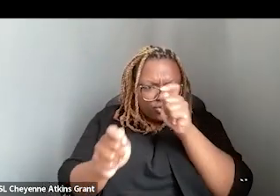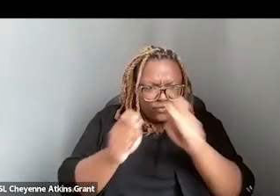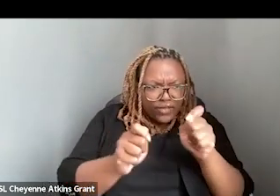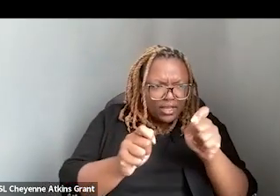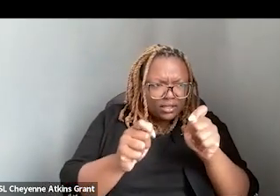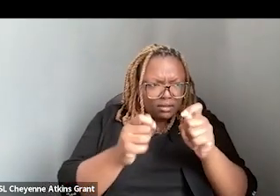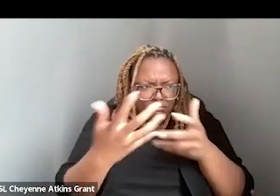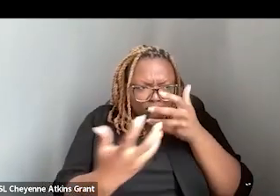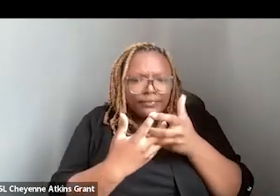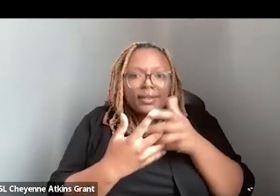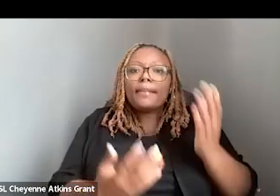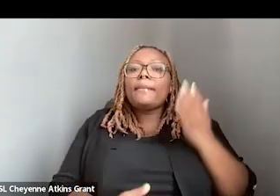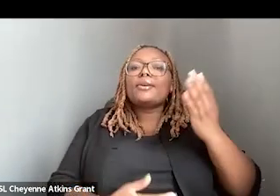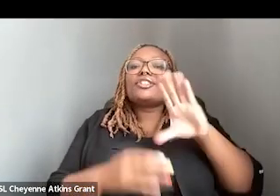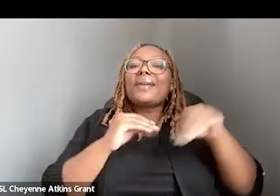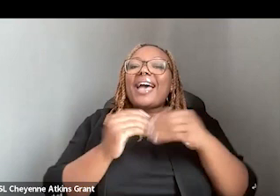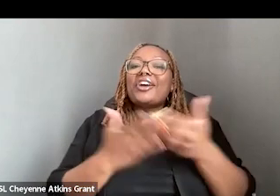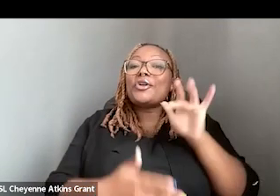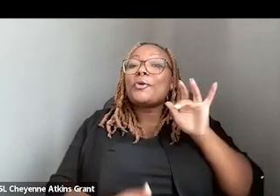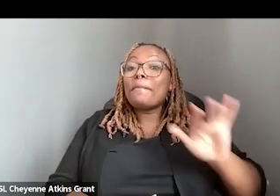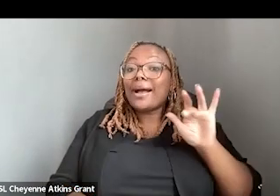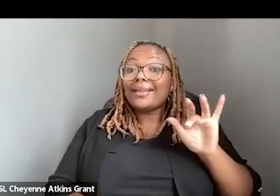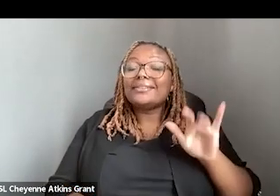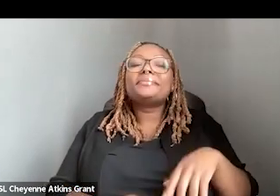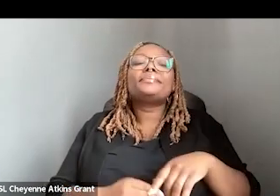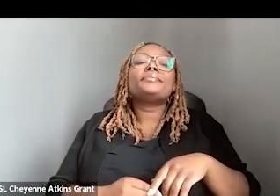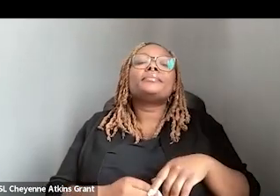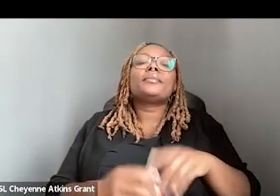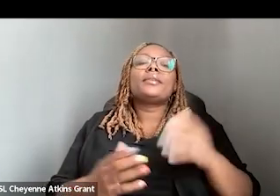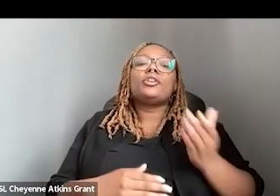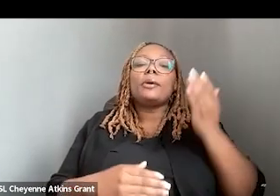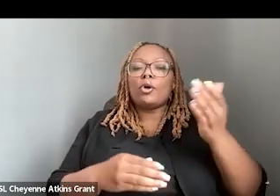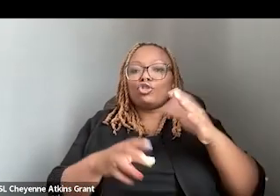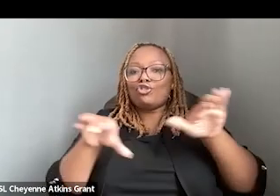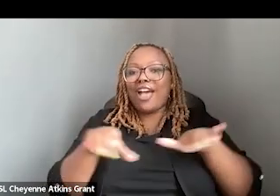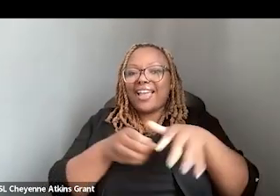So we've added a new button to the proposal action area where you can see,